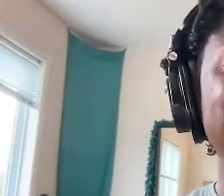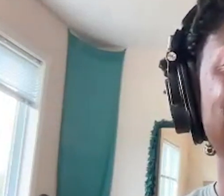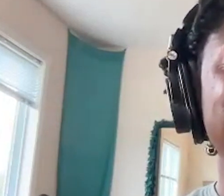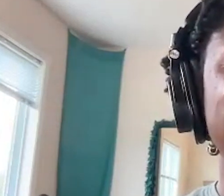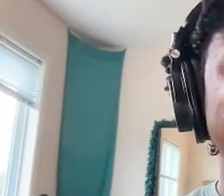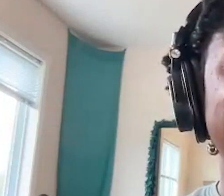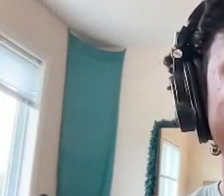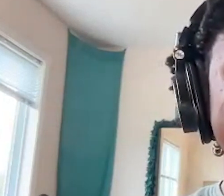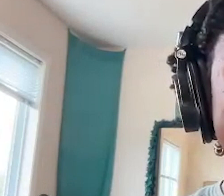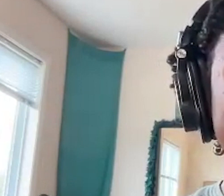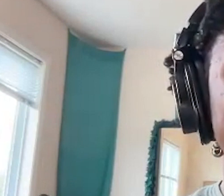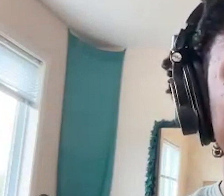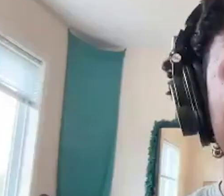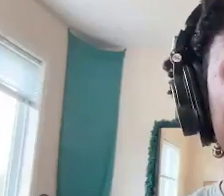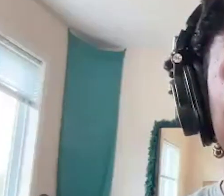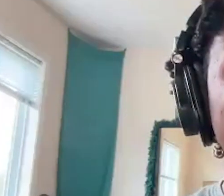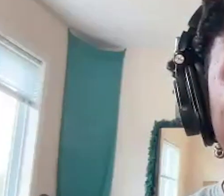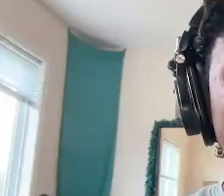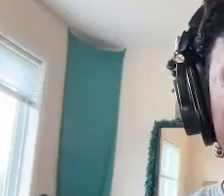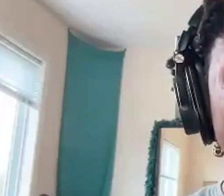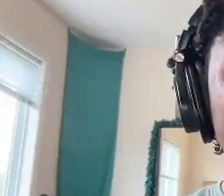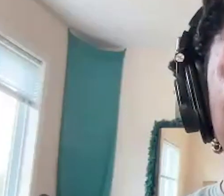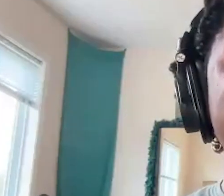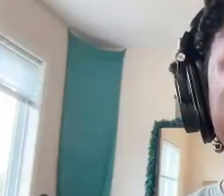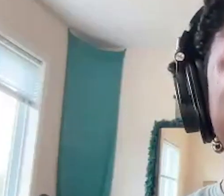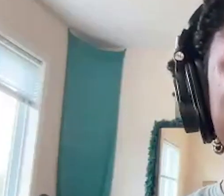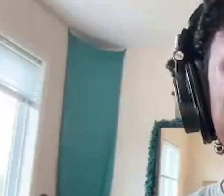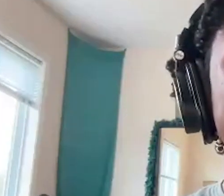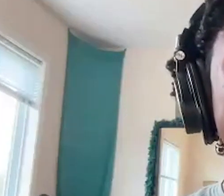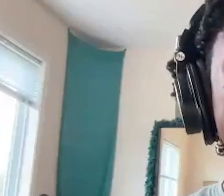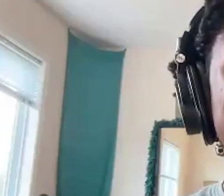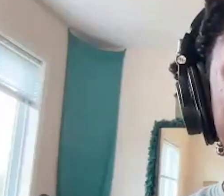come to us through the media and TV that we watch, you know, if